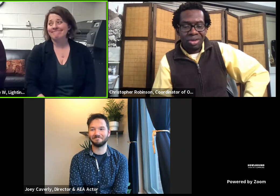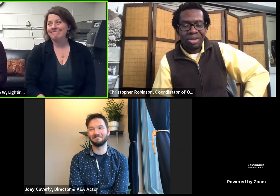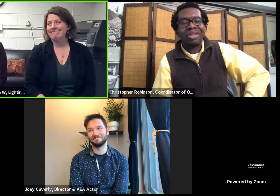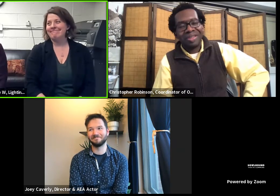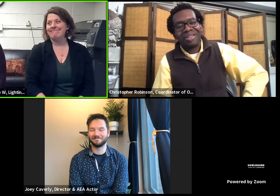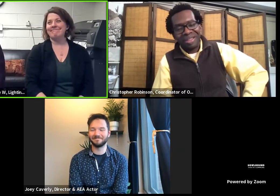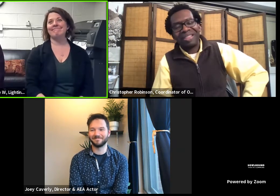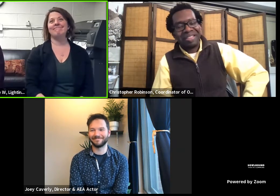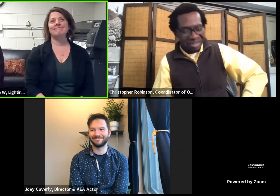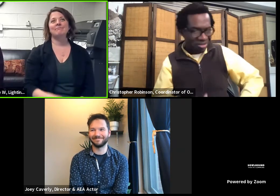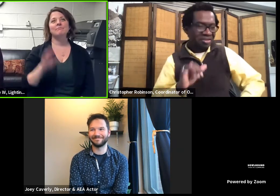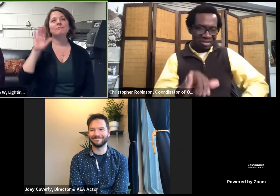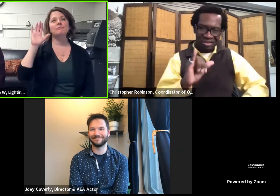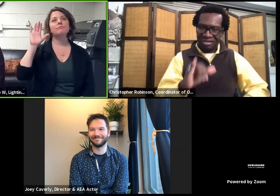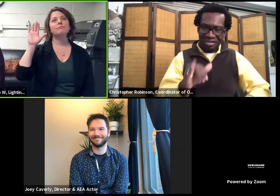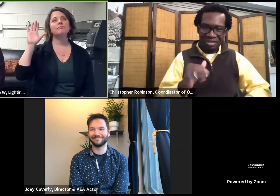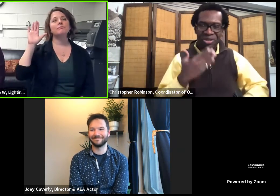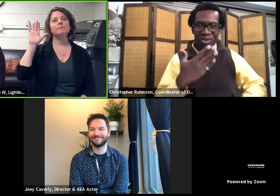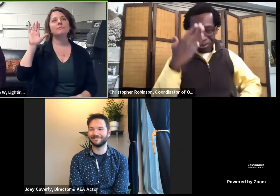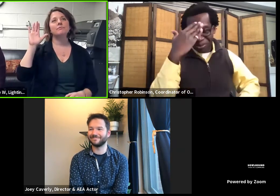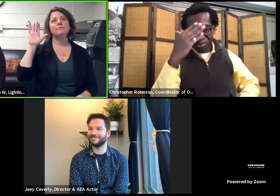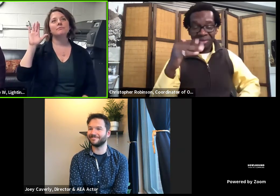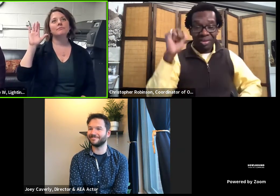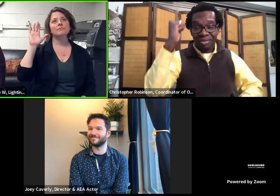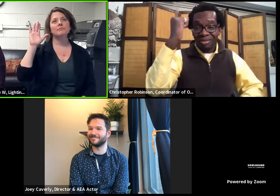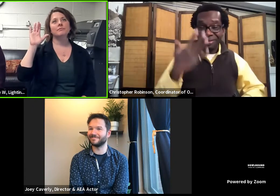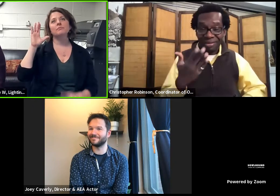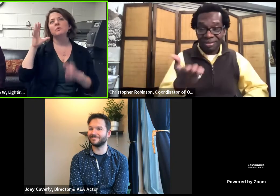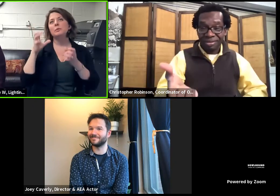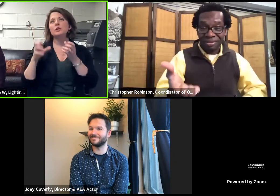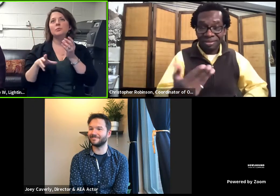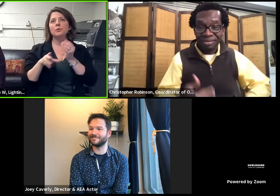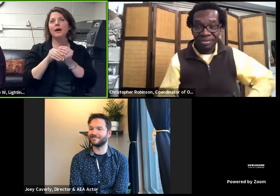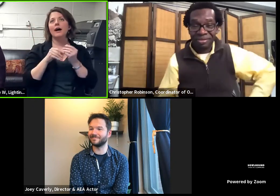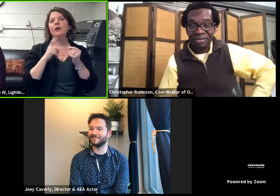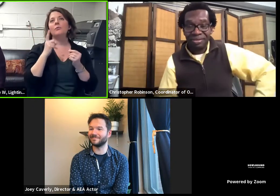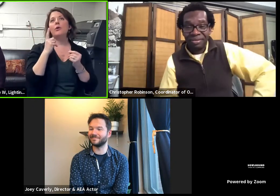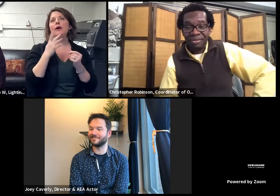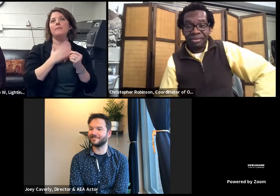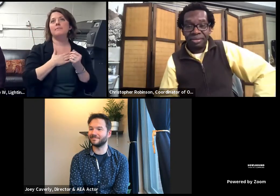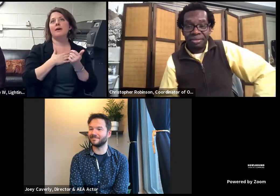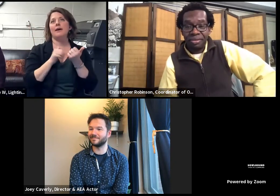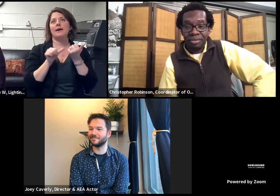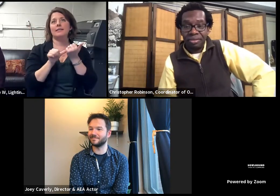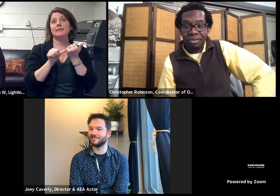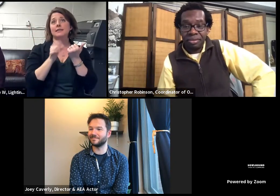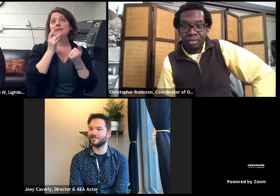but I could hear that they were saying something, and that was a challenge as well. That's good to know. Annie.